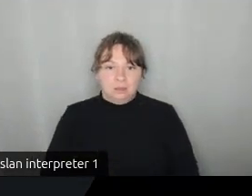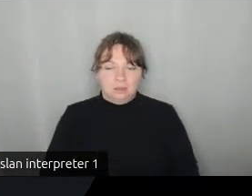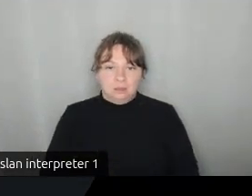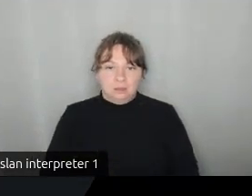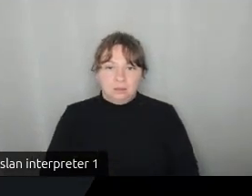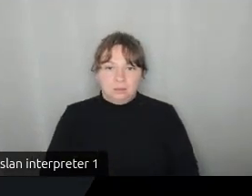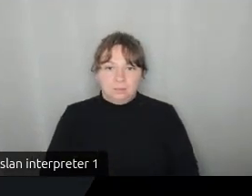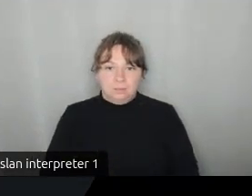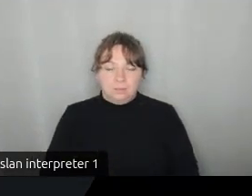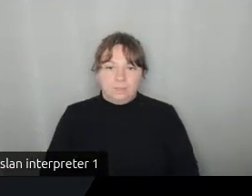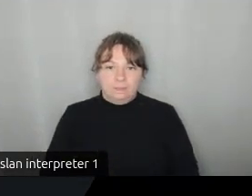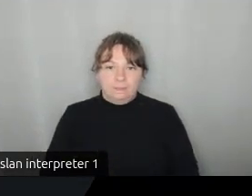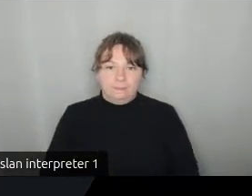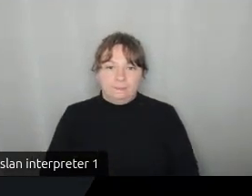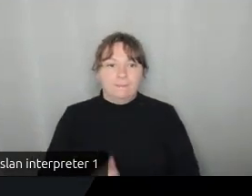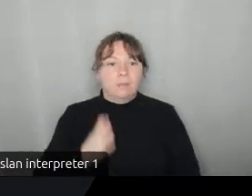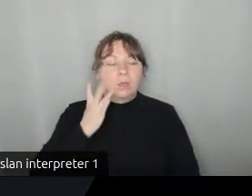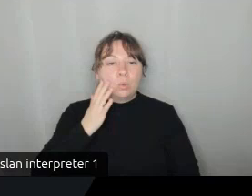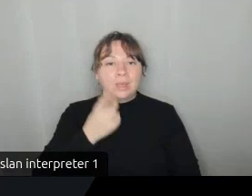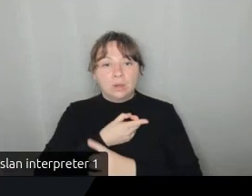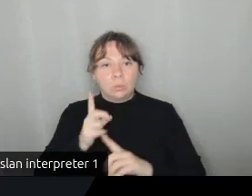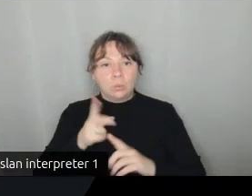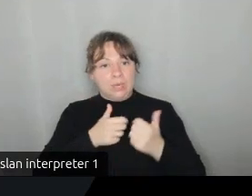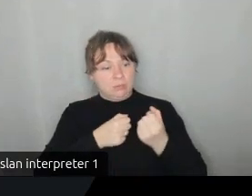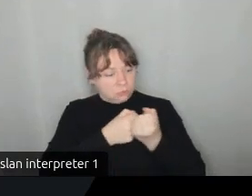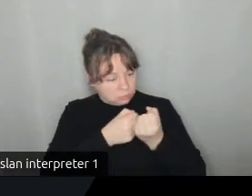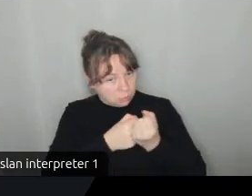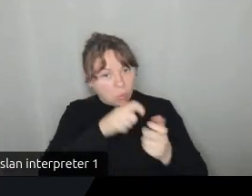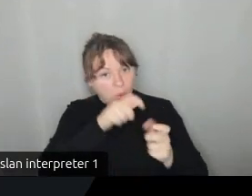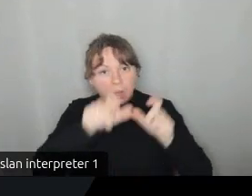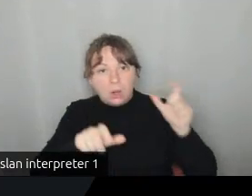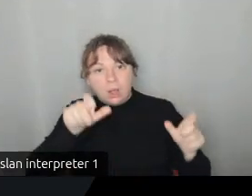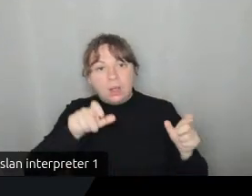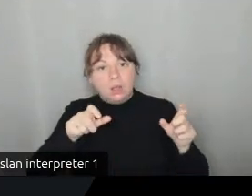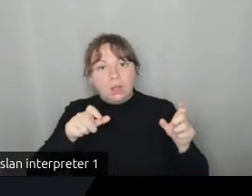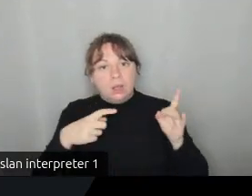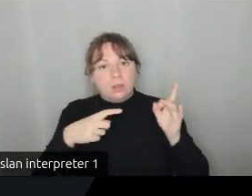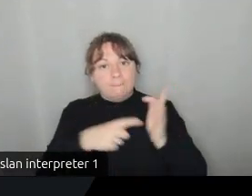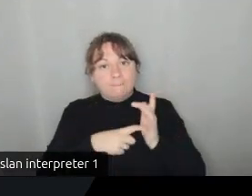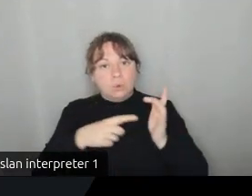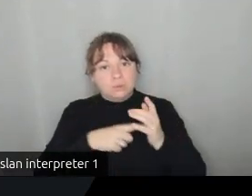So when we work with um clients, it's important to understand support extends beyond the initial